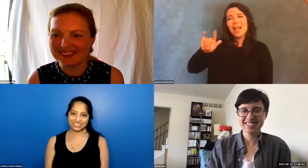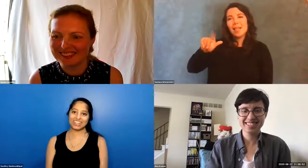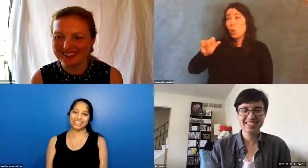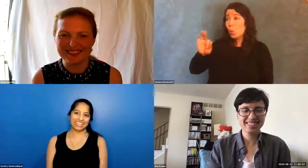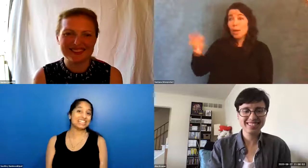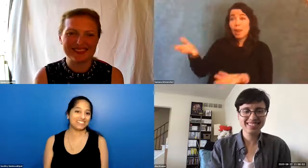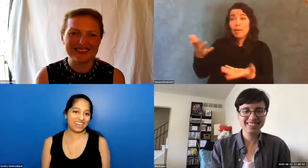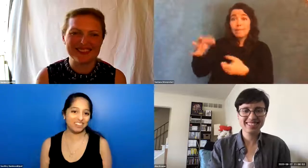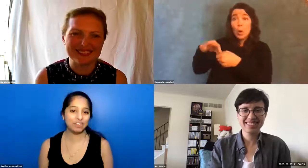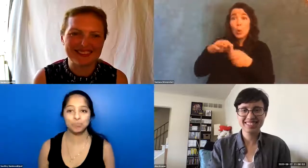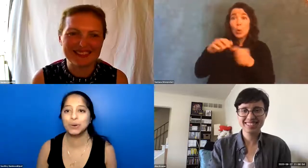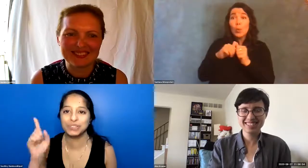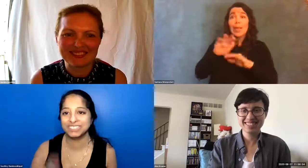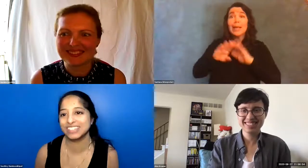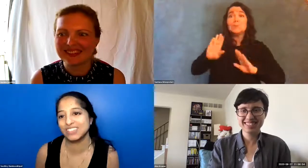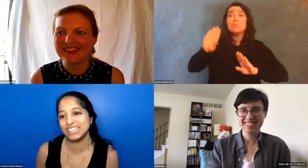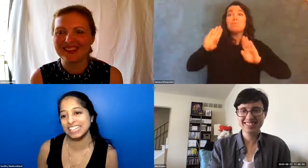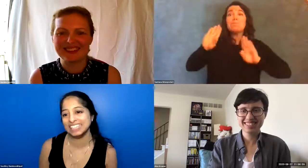Savithry Namboodiripad: Yes, right. Maybe a poll or something.